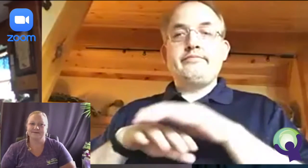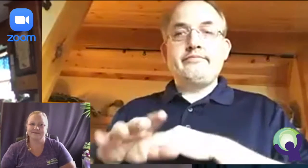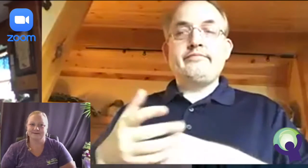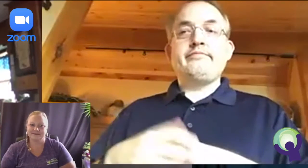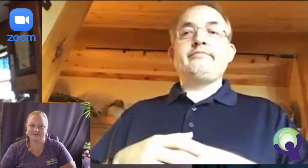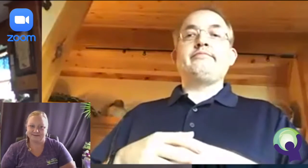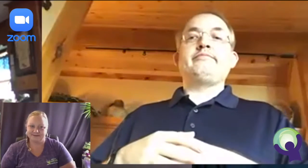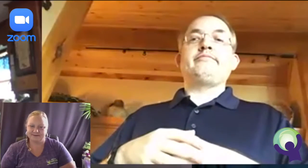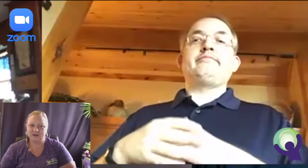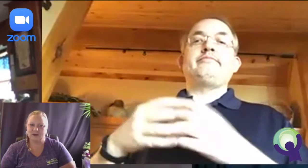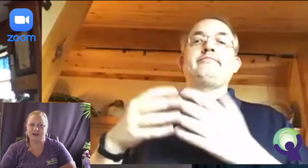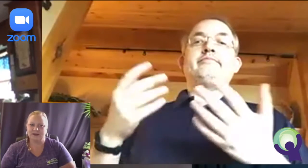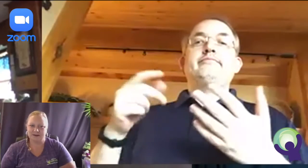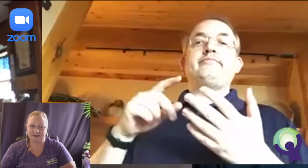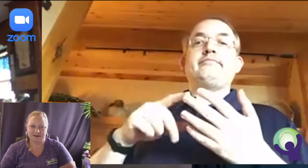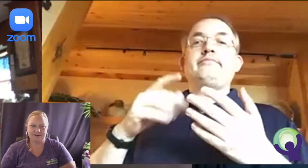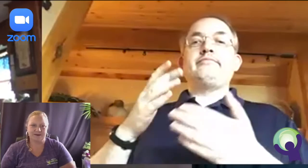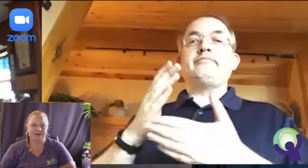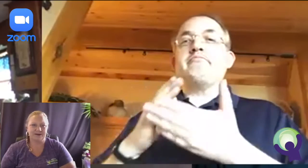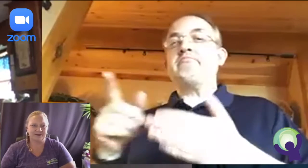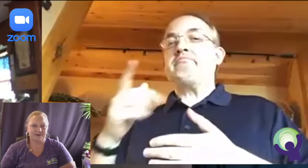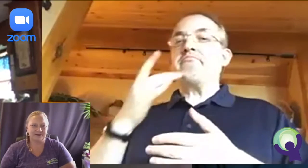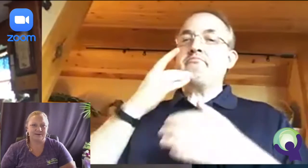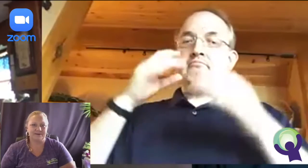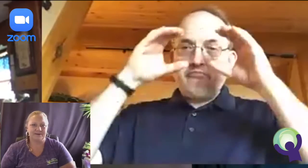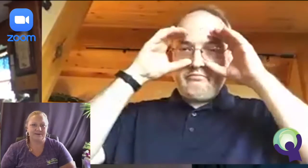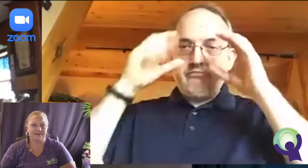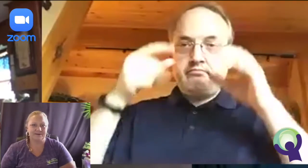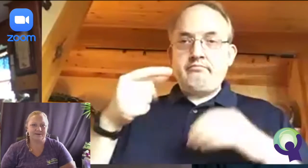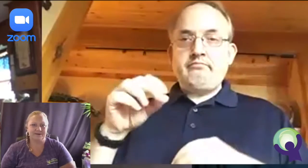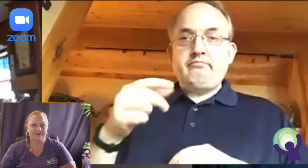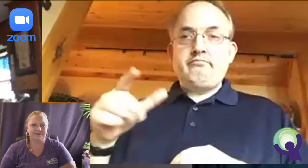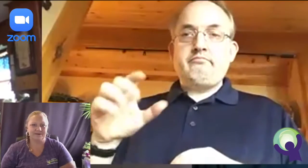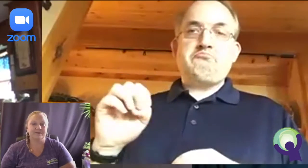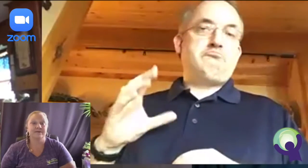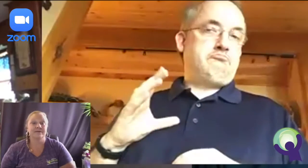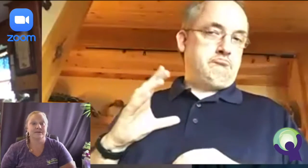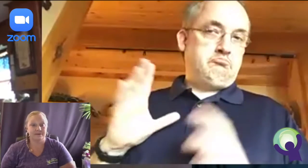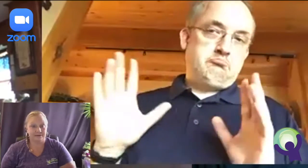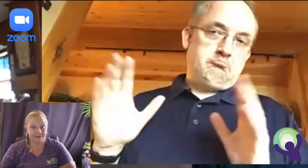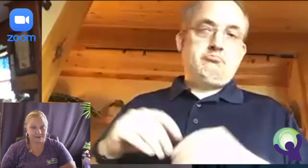wearing a mask, tactile hand over hand considerations maybe some